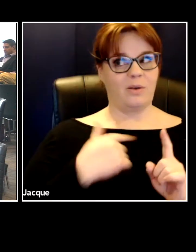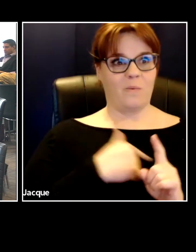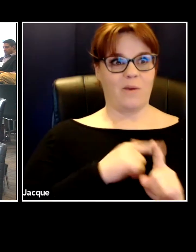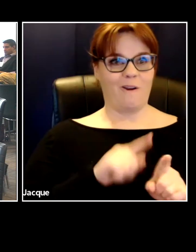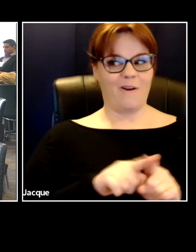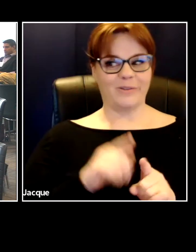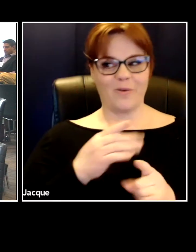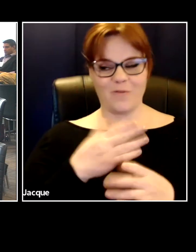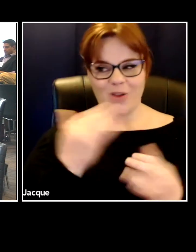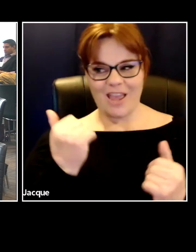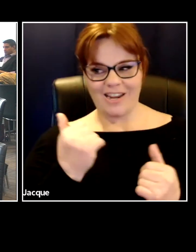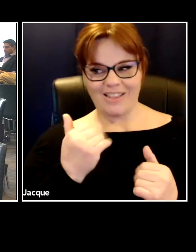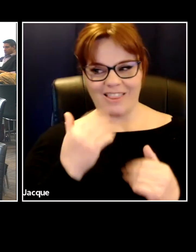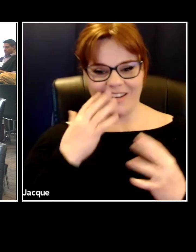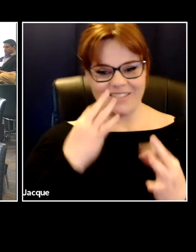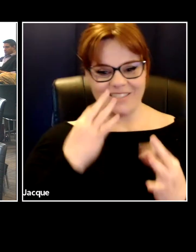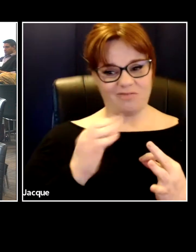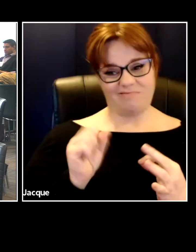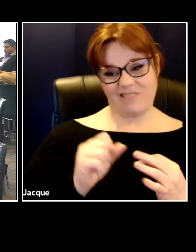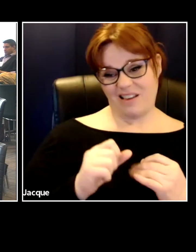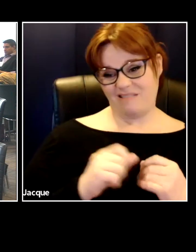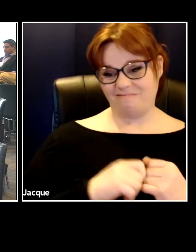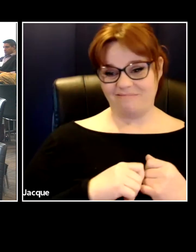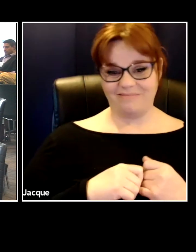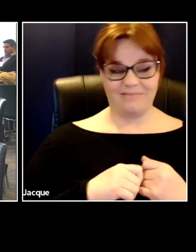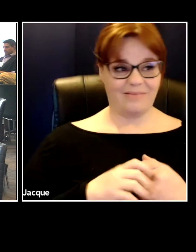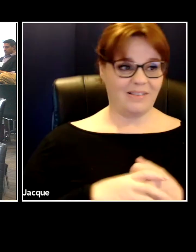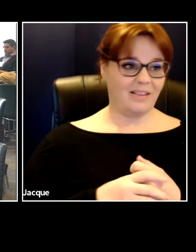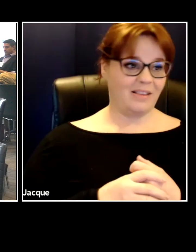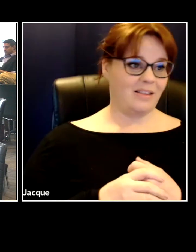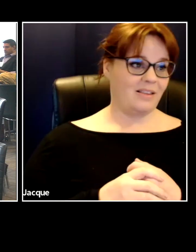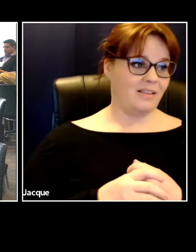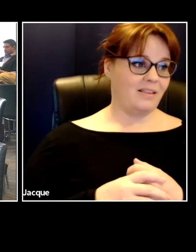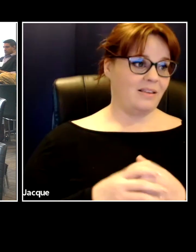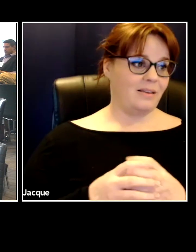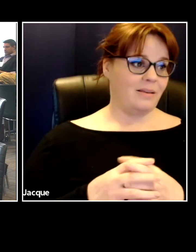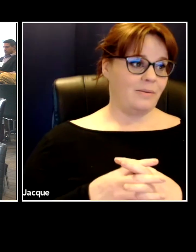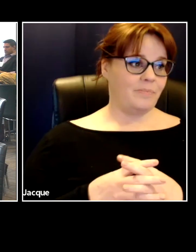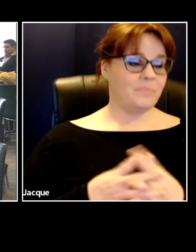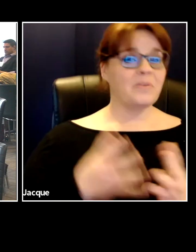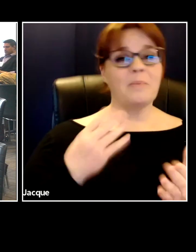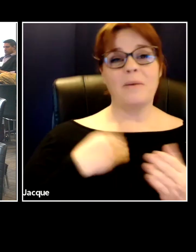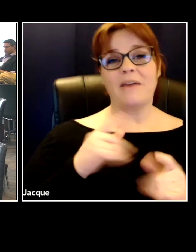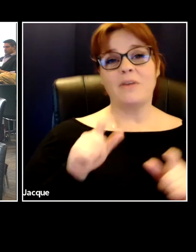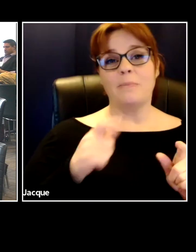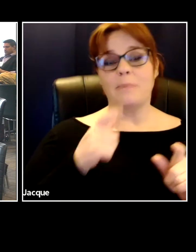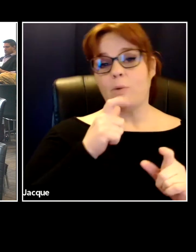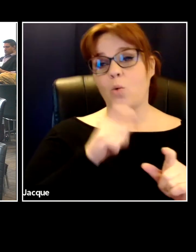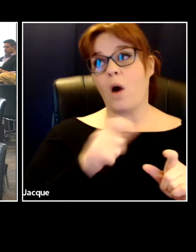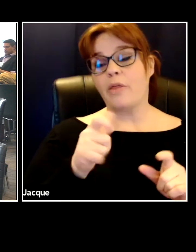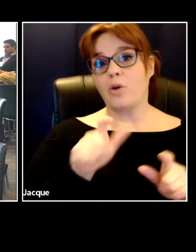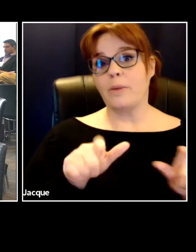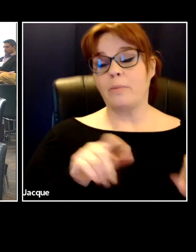emotional decision. And and yeah, maybe having people that others look up to or just seeing it in